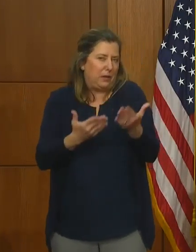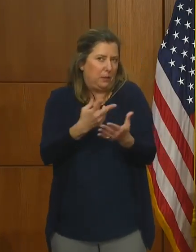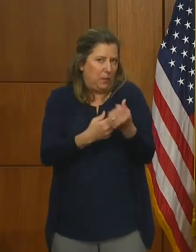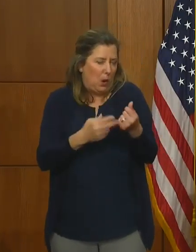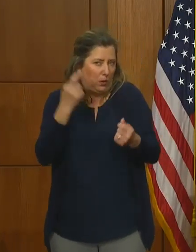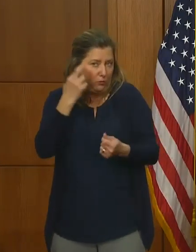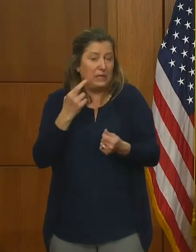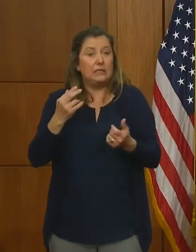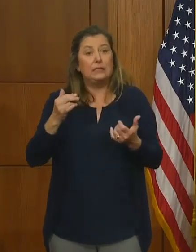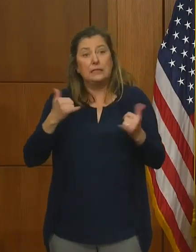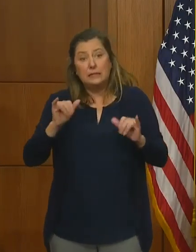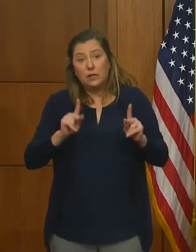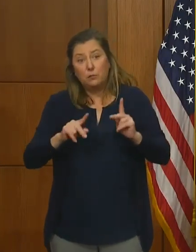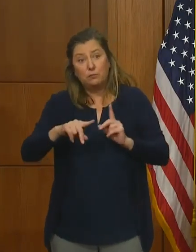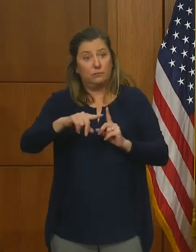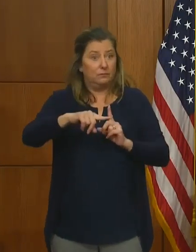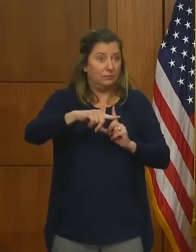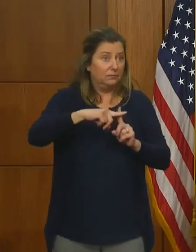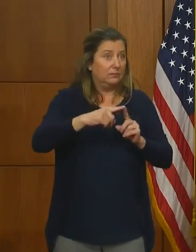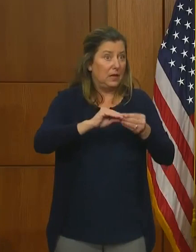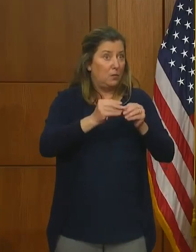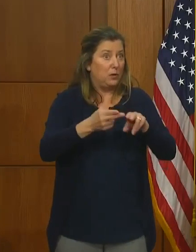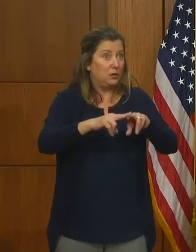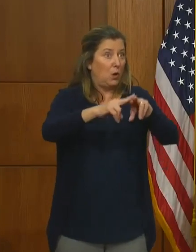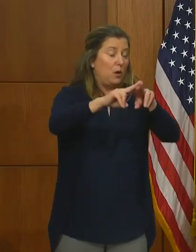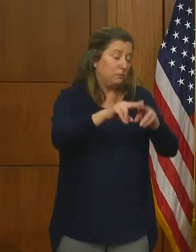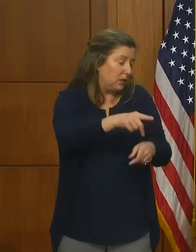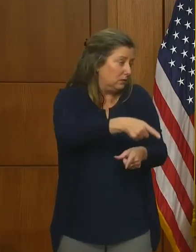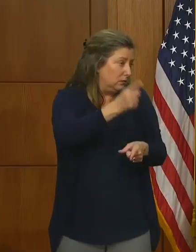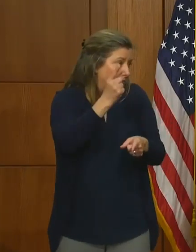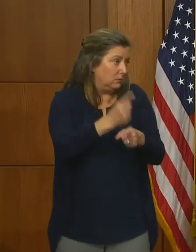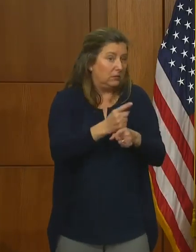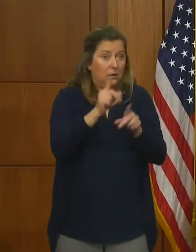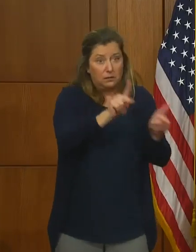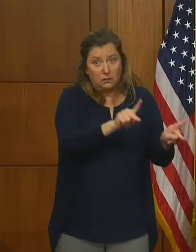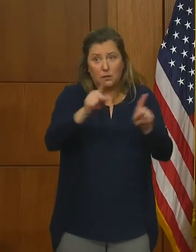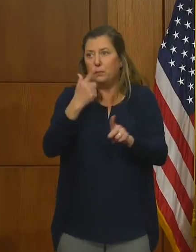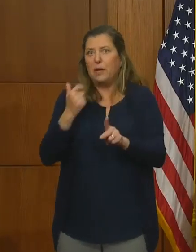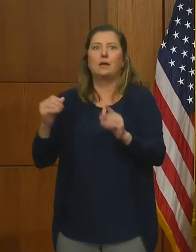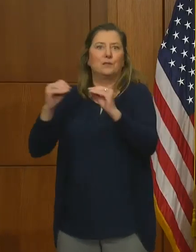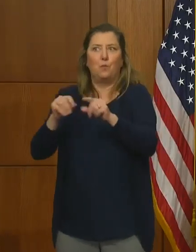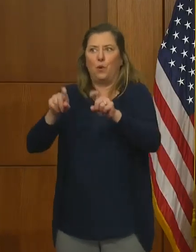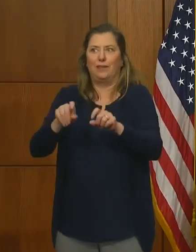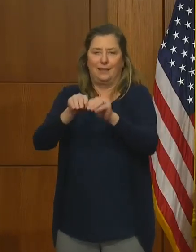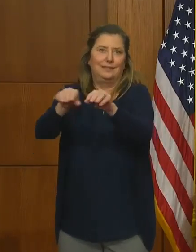INCREASE. ABOUT I THINK IT'S LIKELY A COMBINATION OF BOTH I THINK WE ARE STILL SEEING CASE